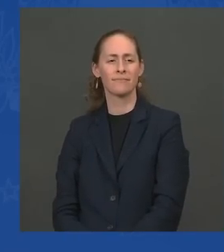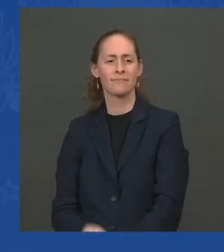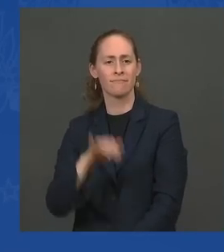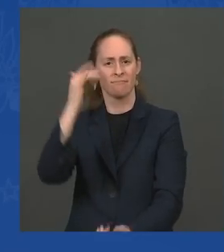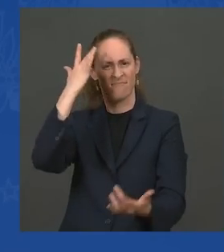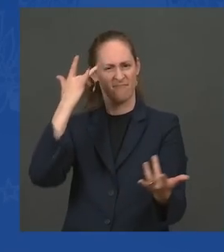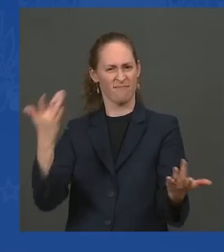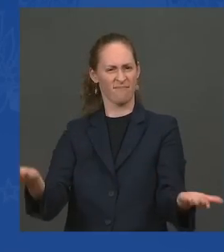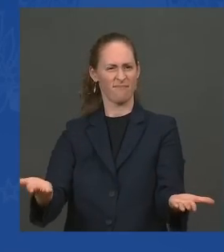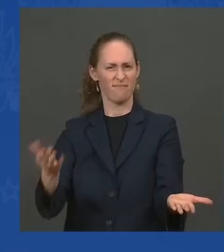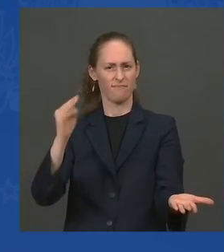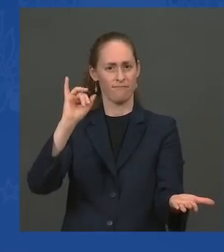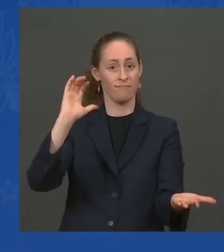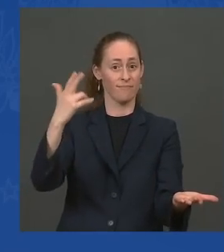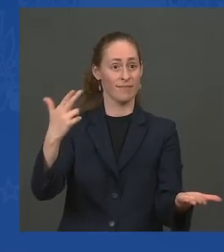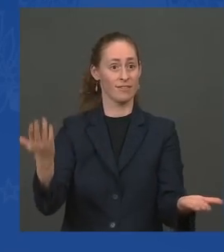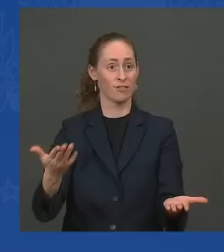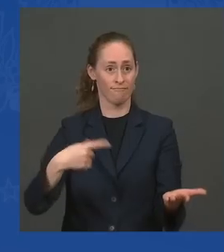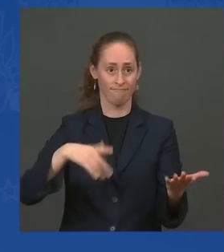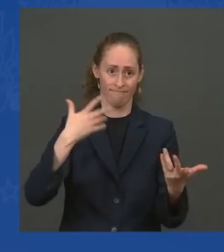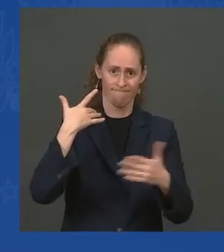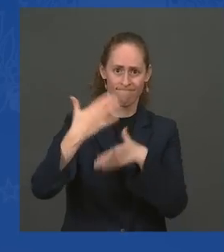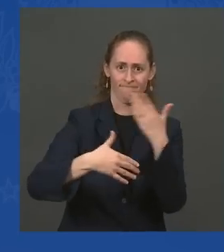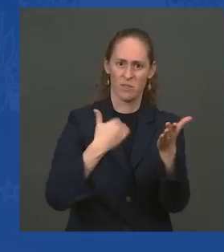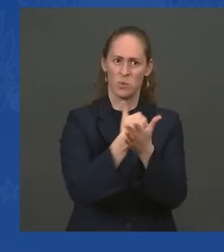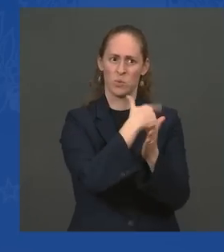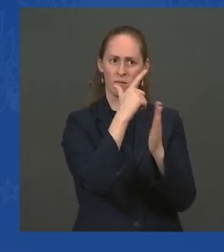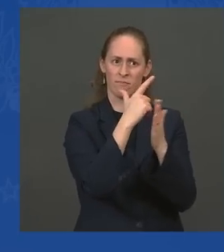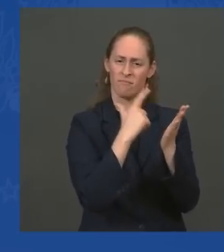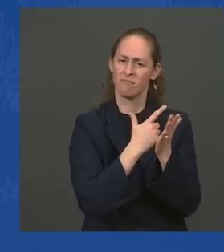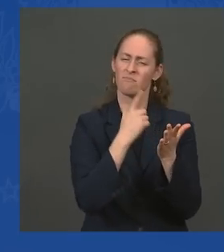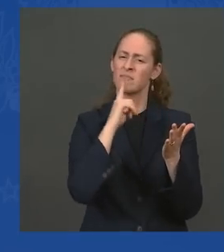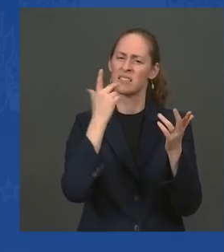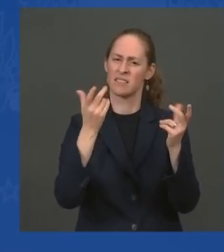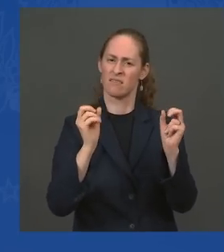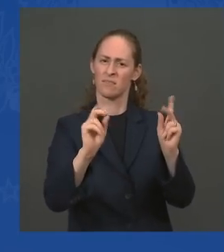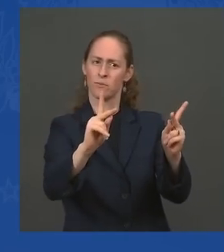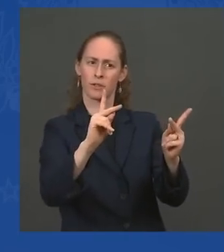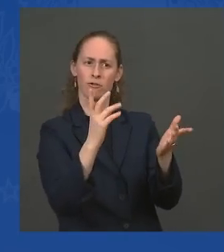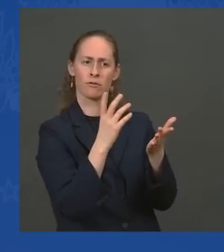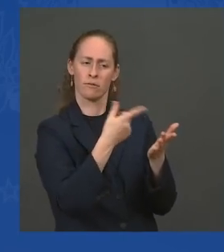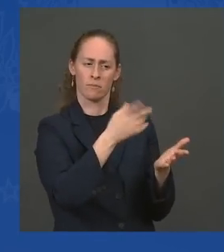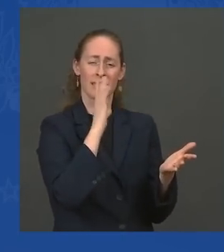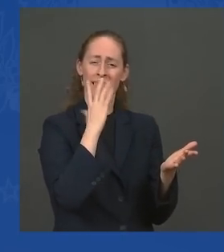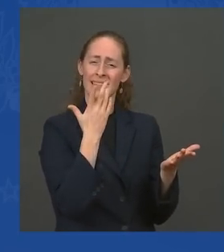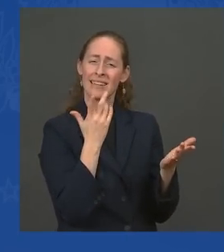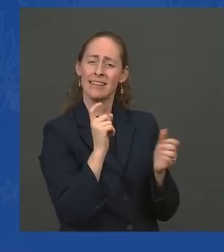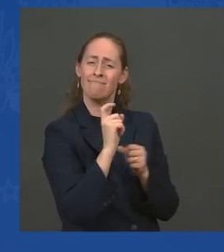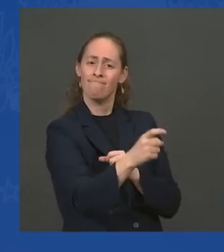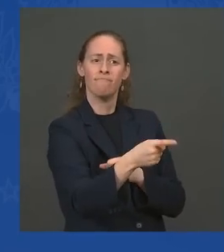this new law gives our people a chance -- more than half a chance. We're at an inflection point in world history.